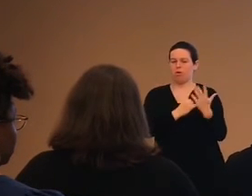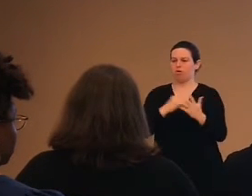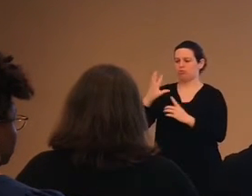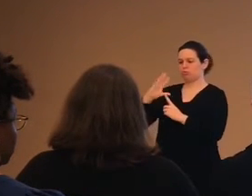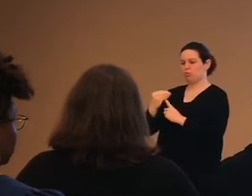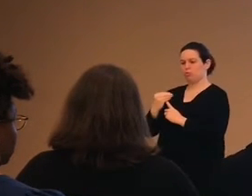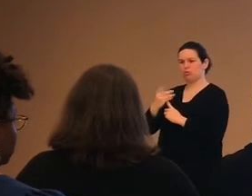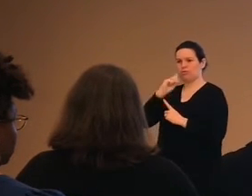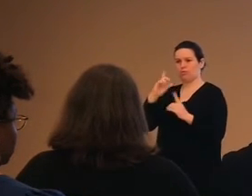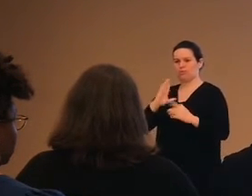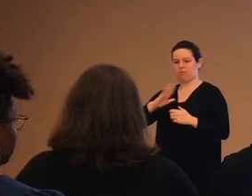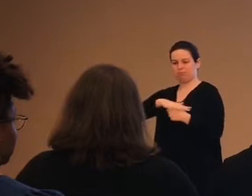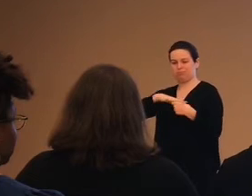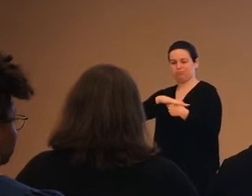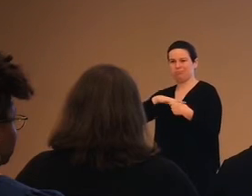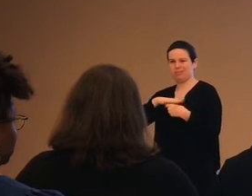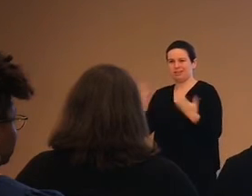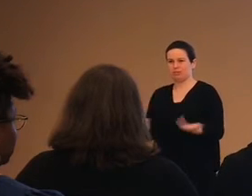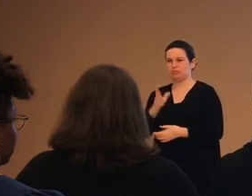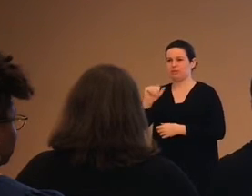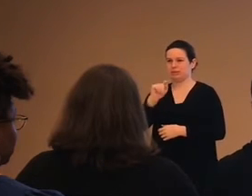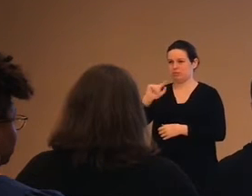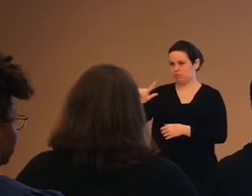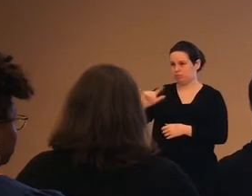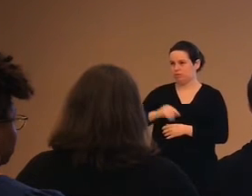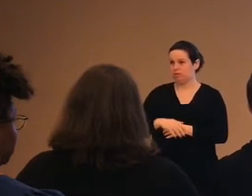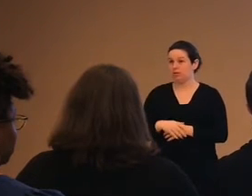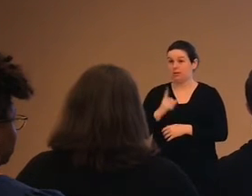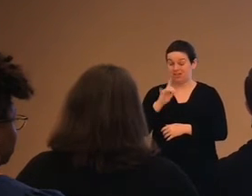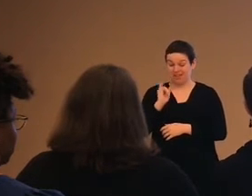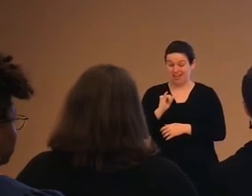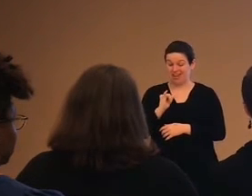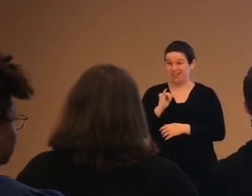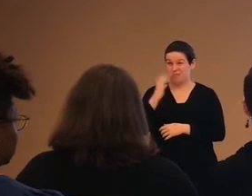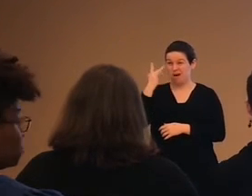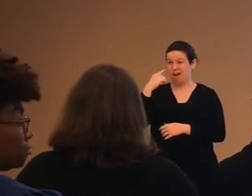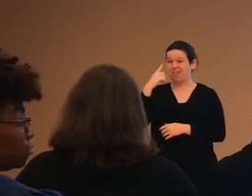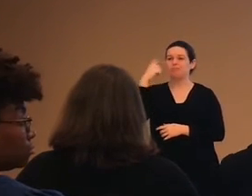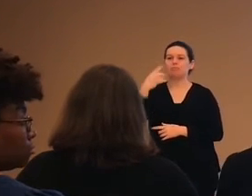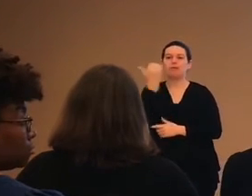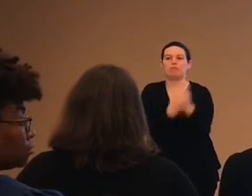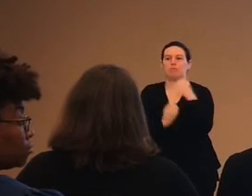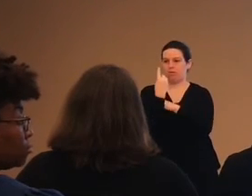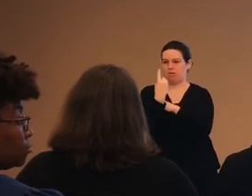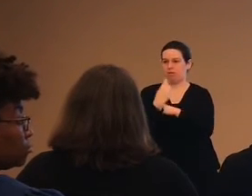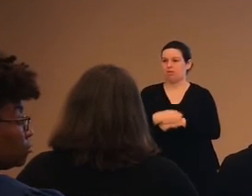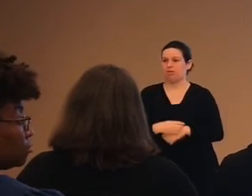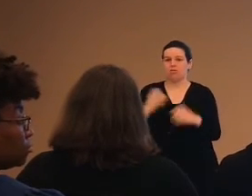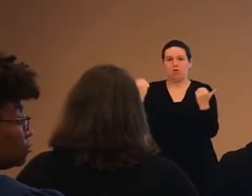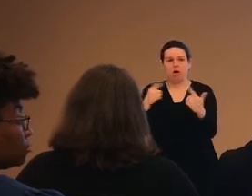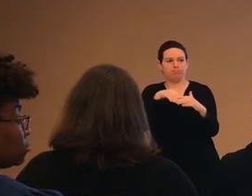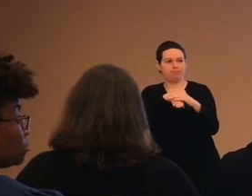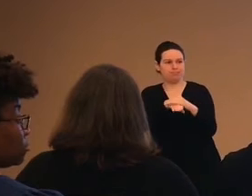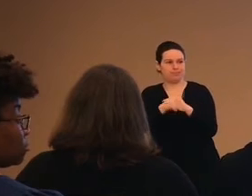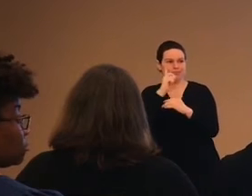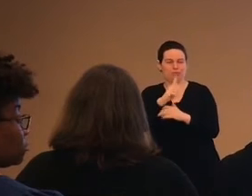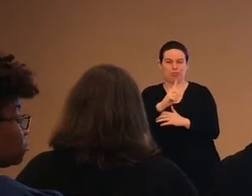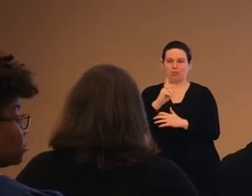We believe that the st. Louis arts and culture community is for everyone and all deserve access to the city's cultural landscape